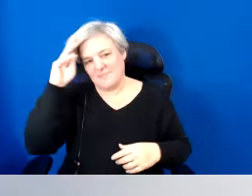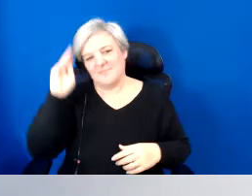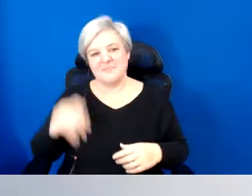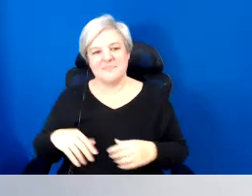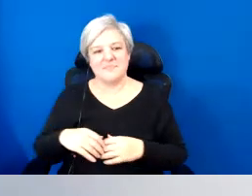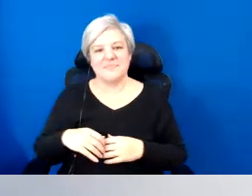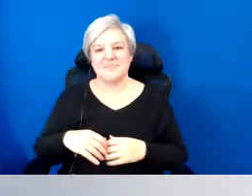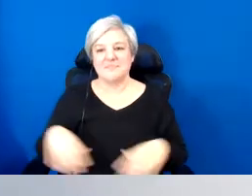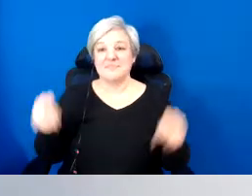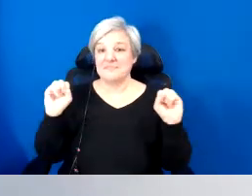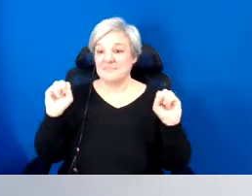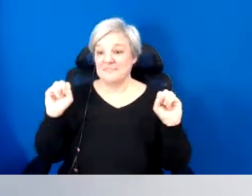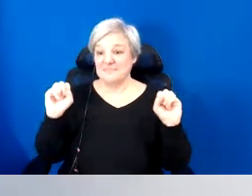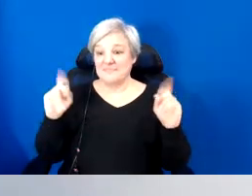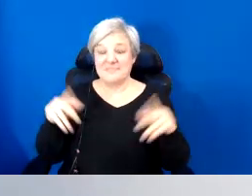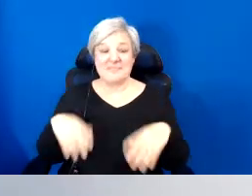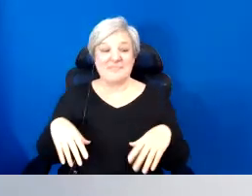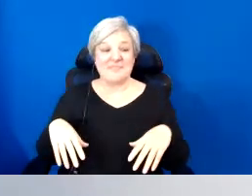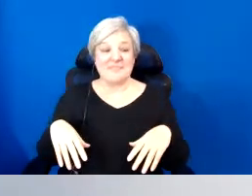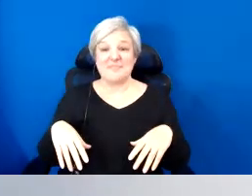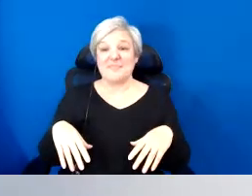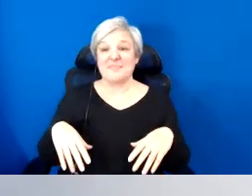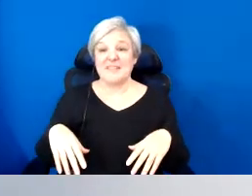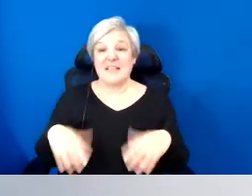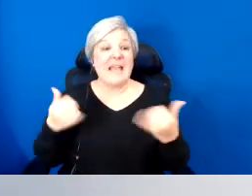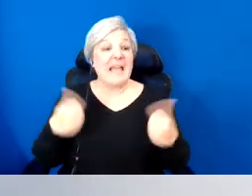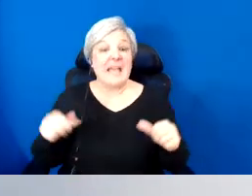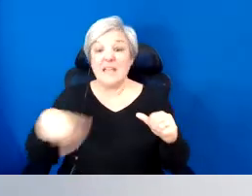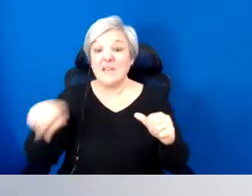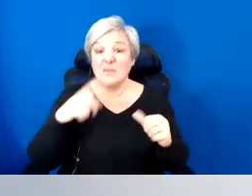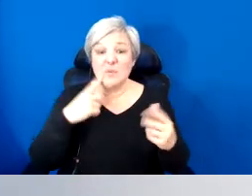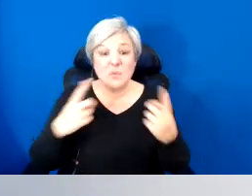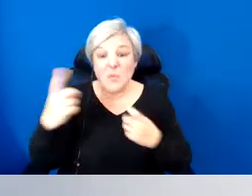Okay, so if anybody has any questions